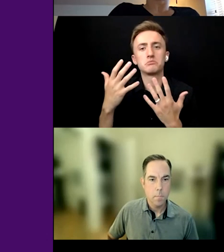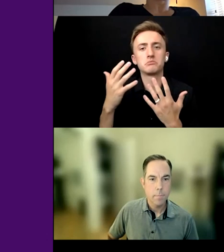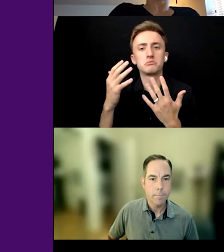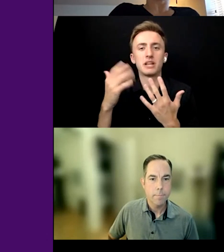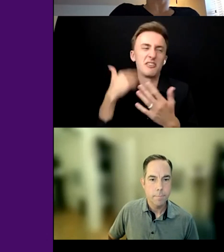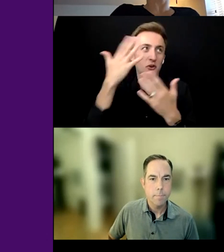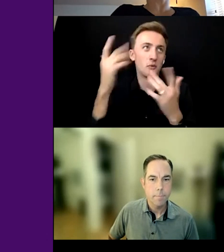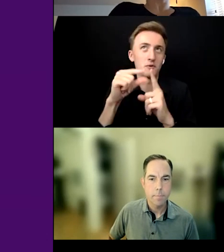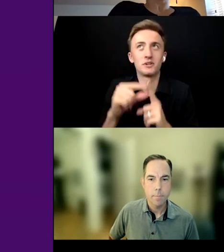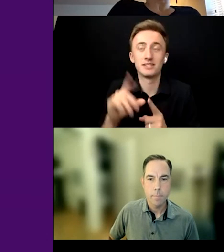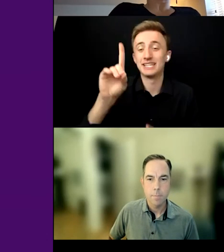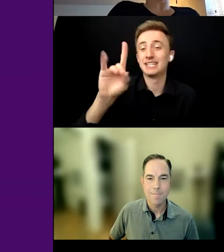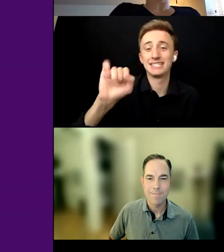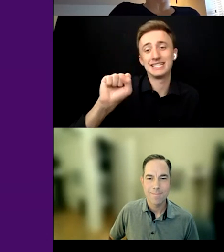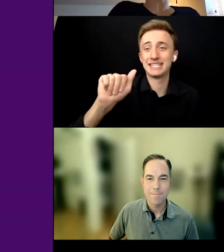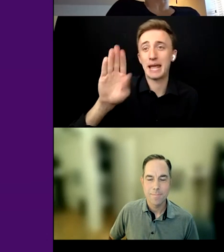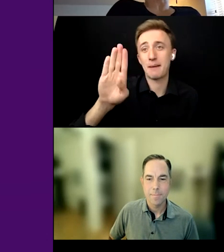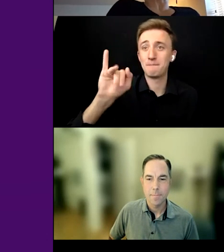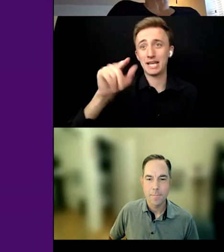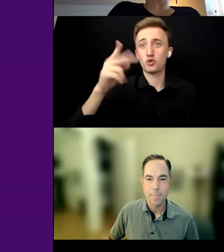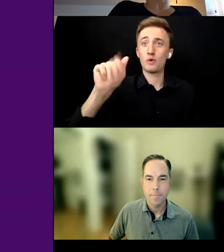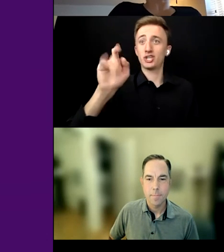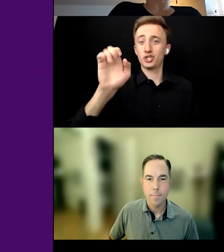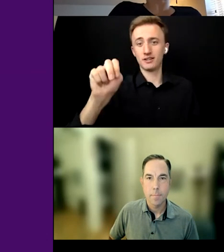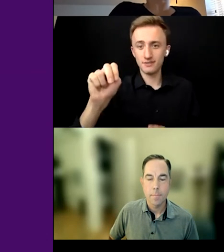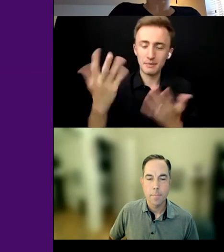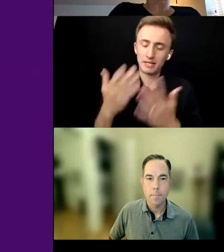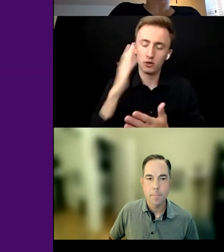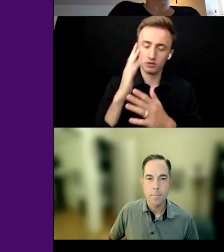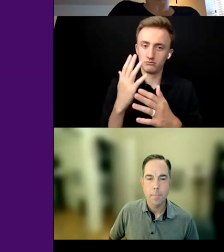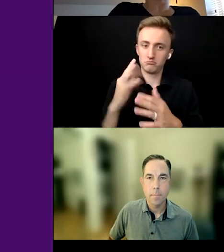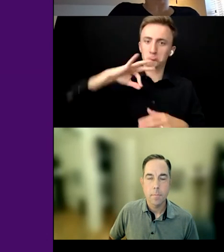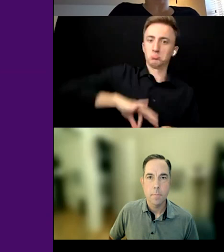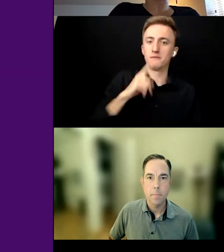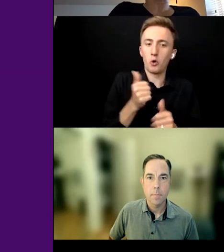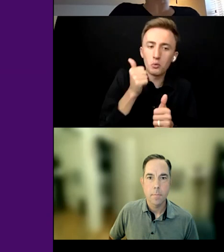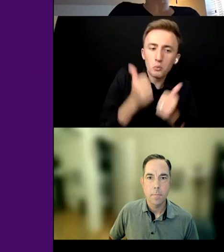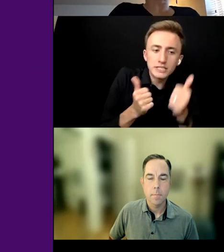disambiguation might be useful and under what circumstances and look at things that might